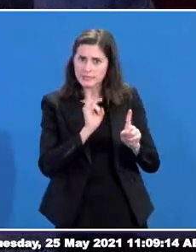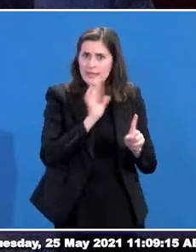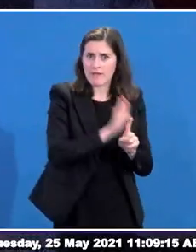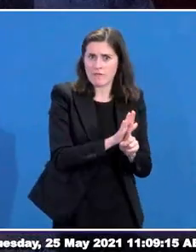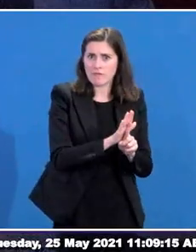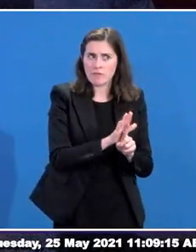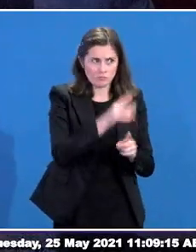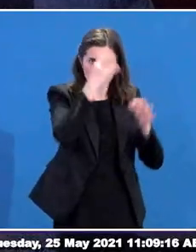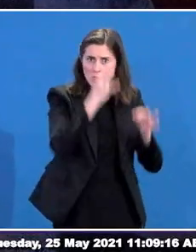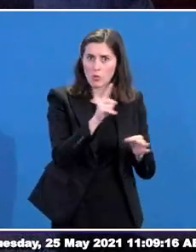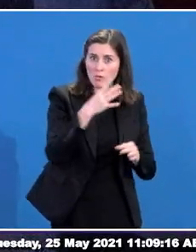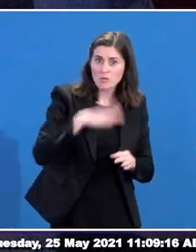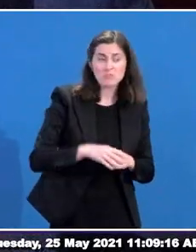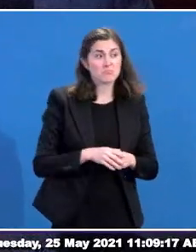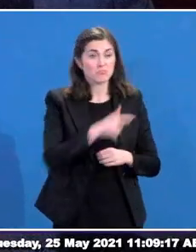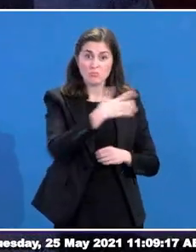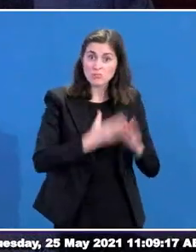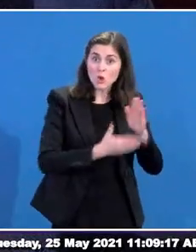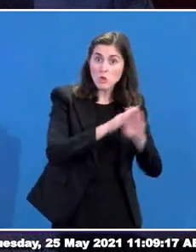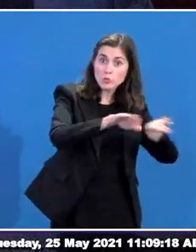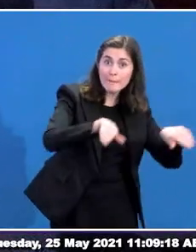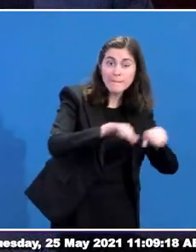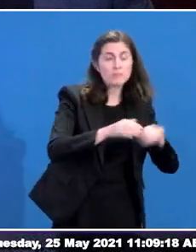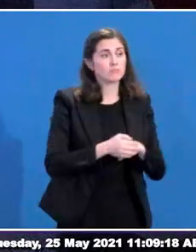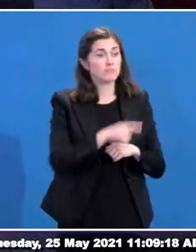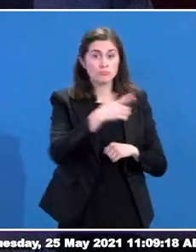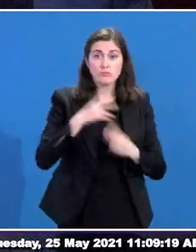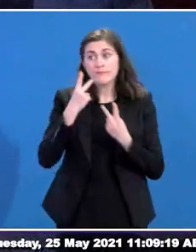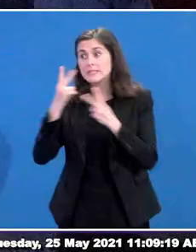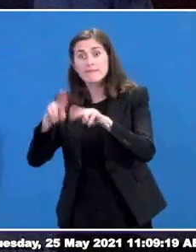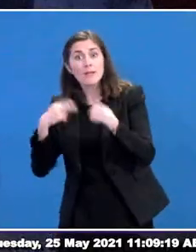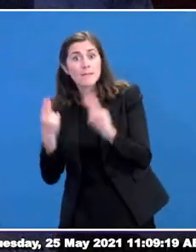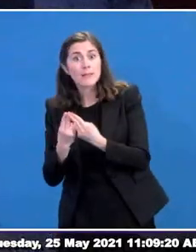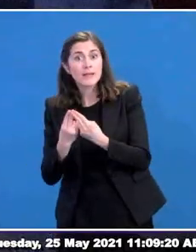such as being able to go to the pool or visit family for more than two hours at a time,